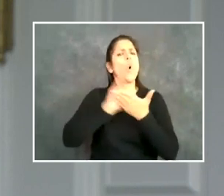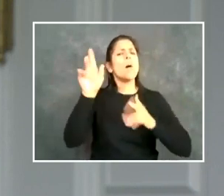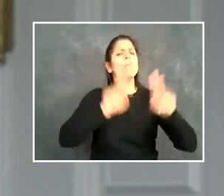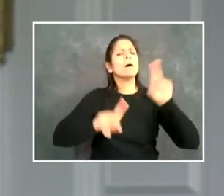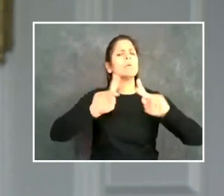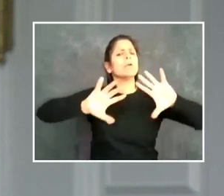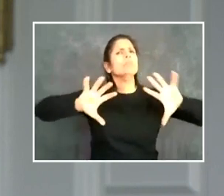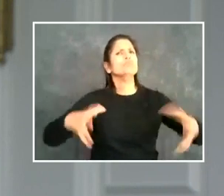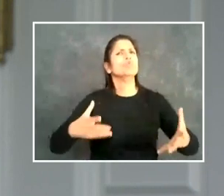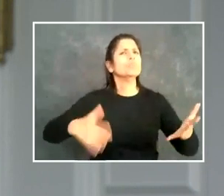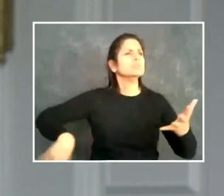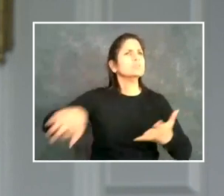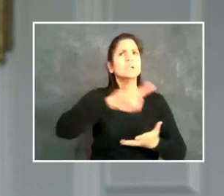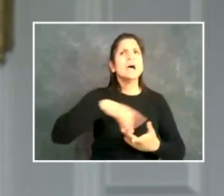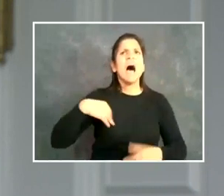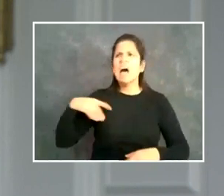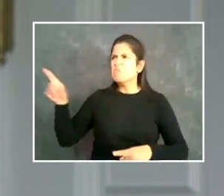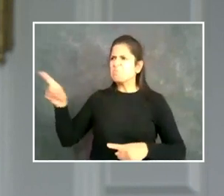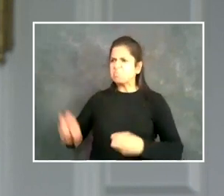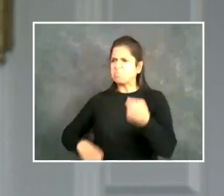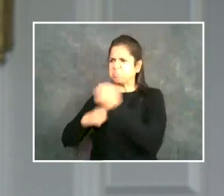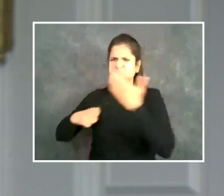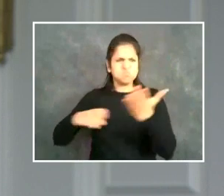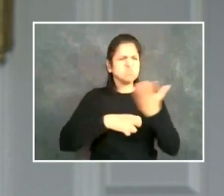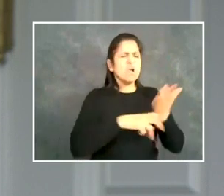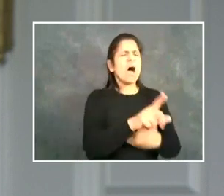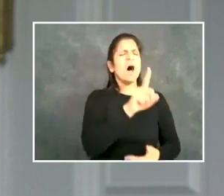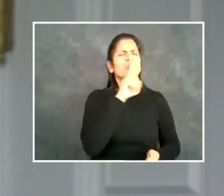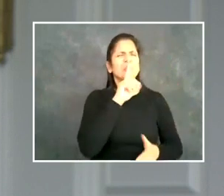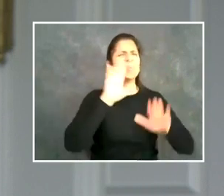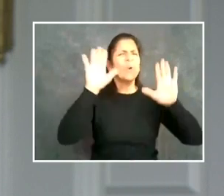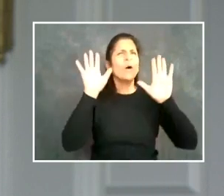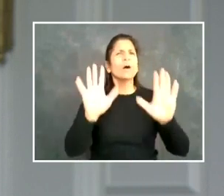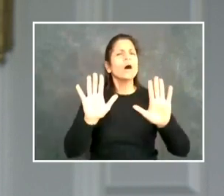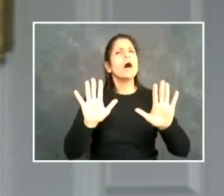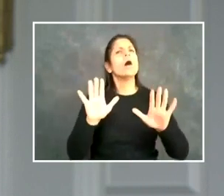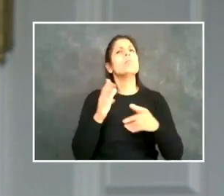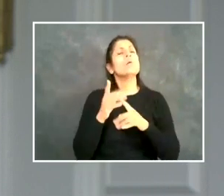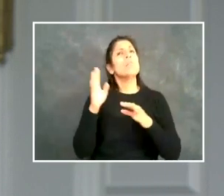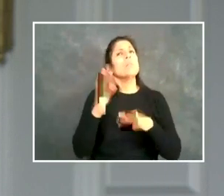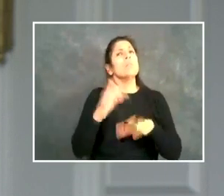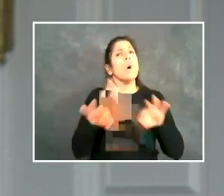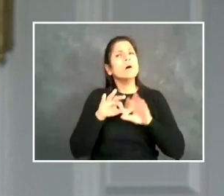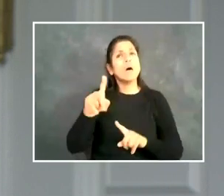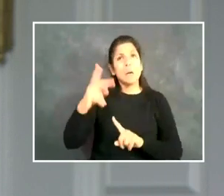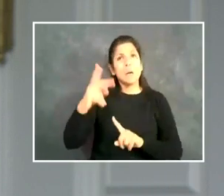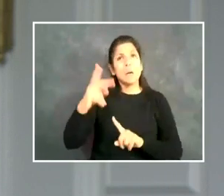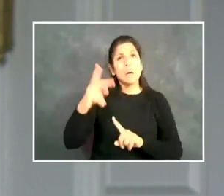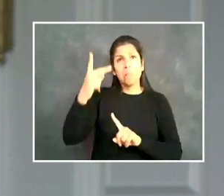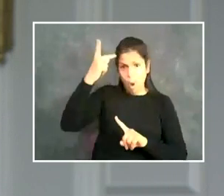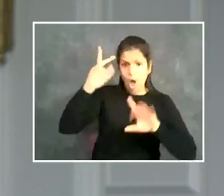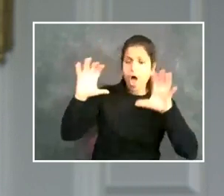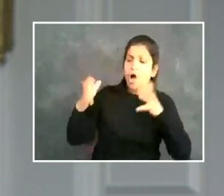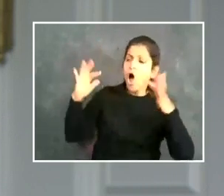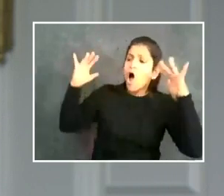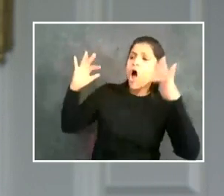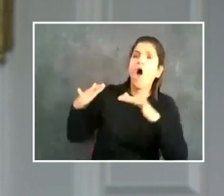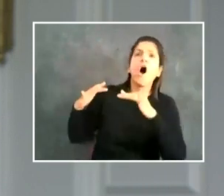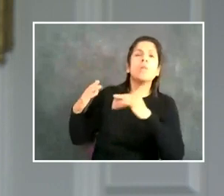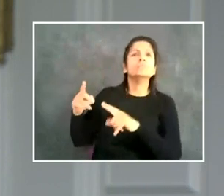WE'VE DONE A GOOD JOB OF BALANCING AND USING DISCRETION AND WORKING WITH NEW YORKERS FROM ONE END OF THE CITY TO THE OTHER. FOR WHETHER IT IS IN PARKS OR A